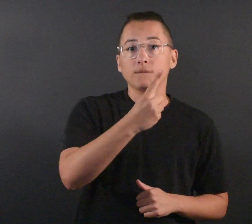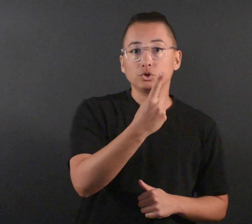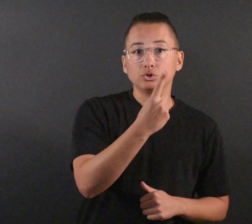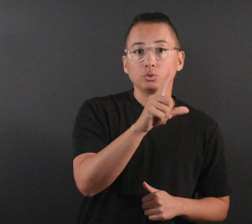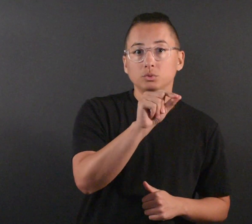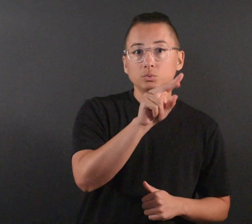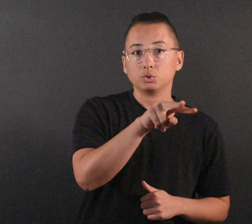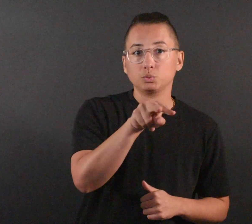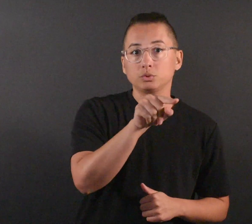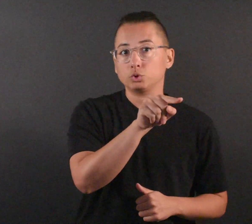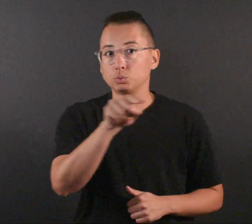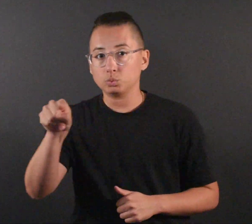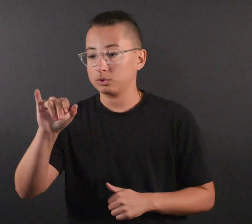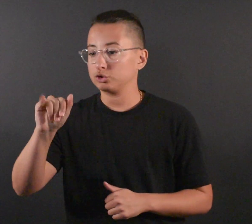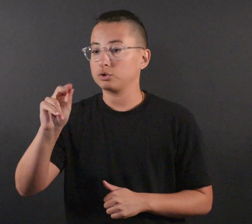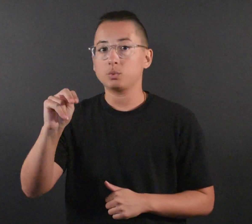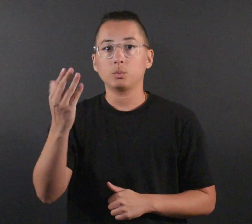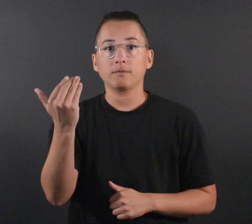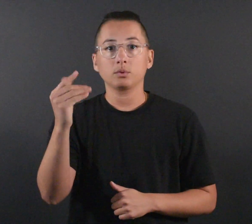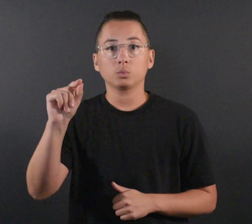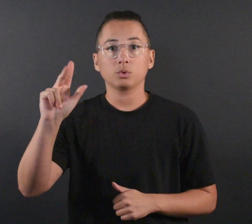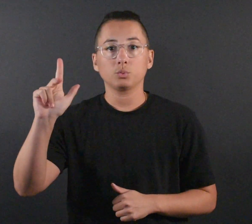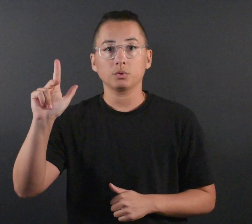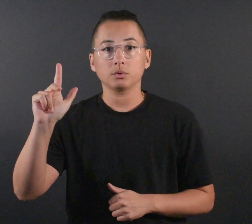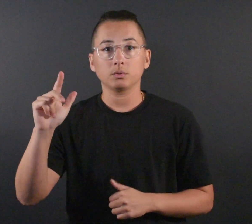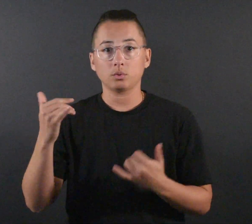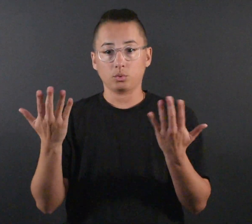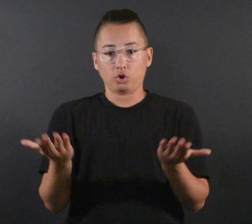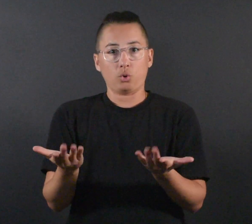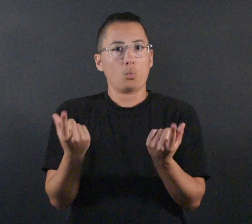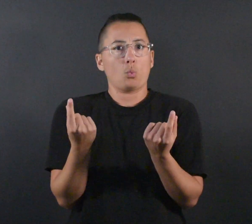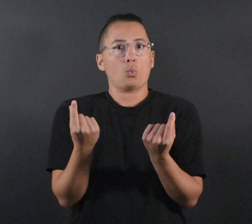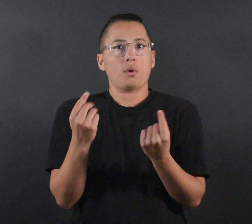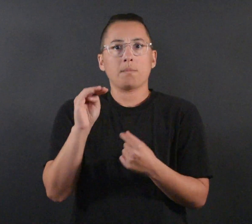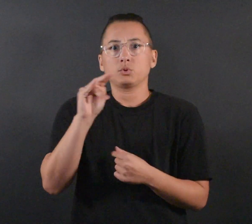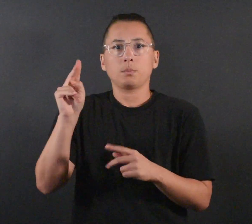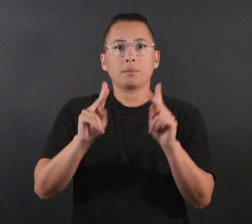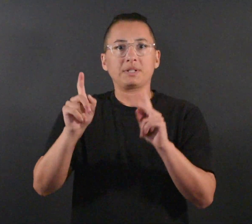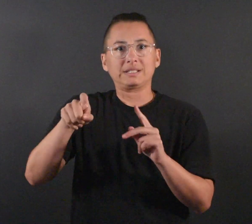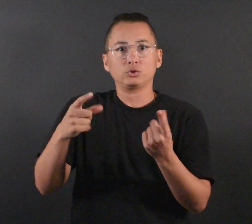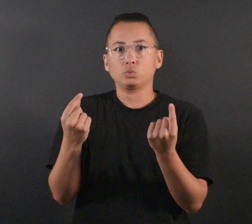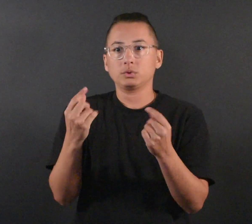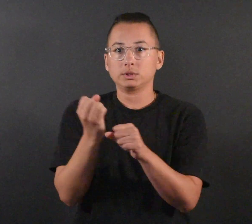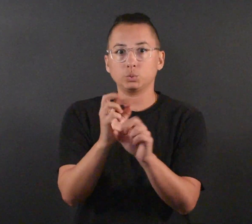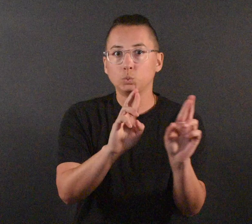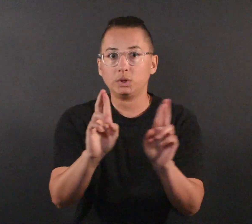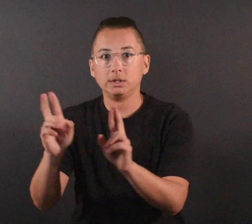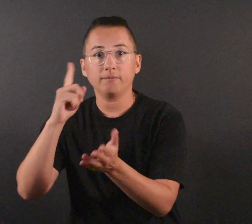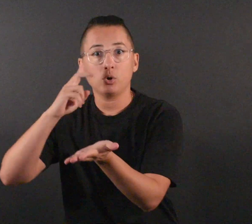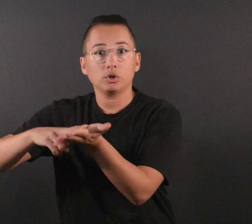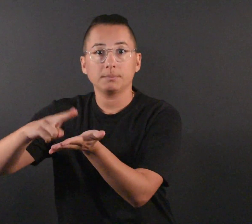2022 – January 15, 2023. Here are some things Minnesotans can do to get ready: